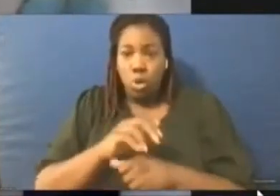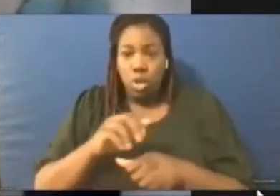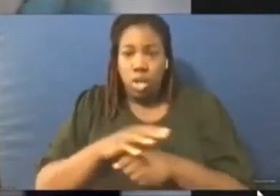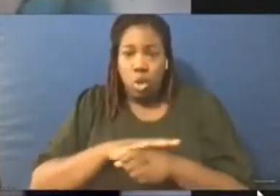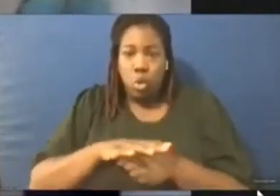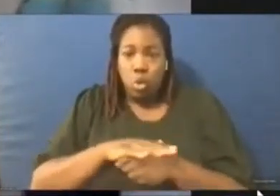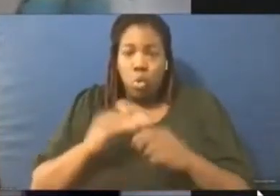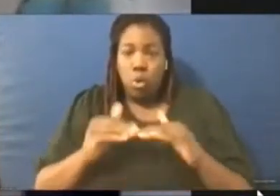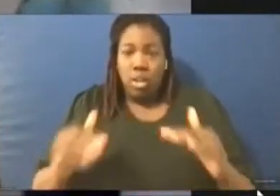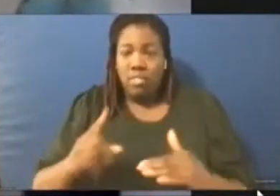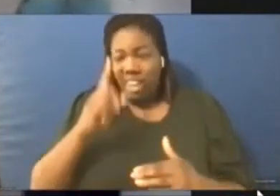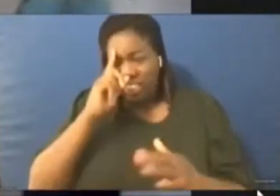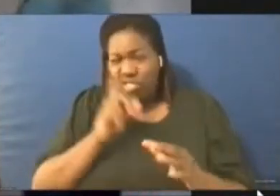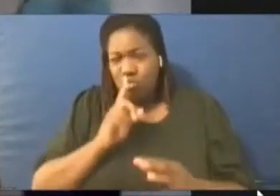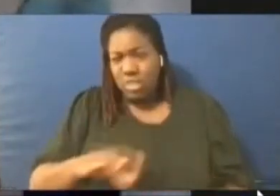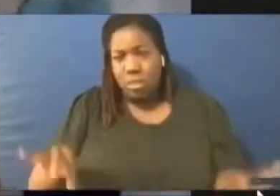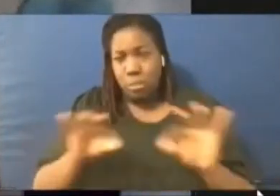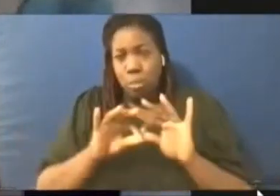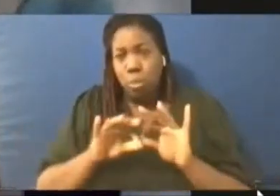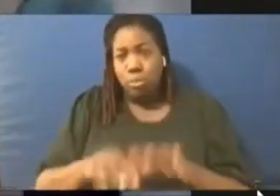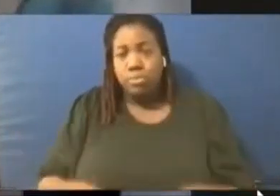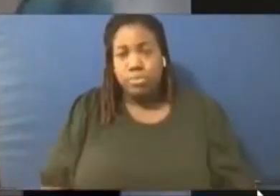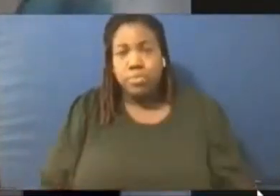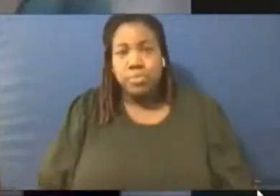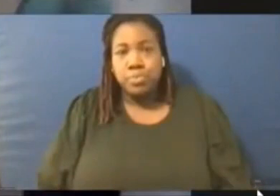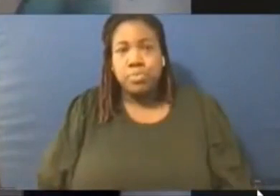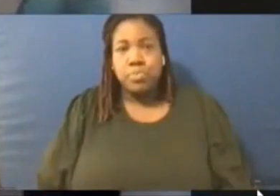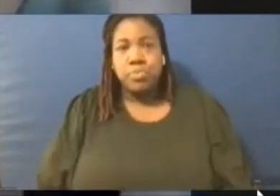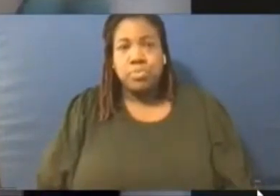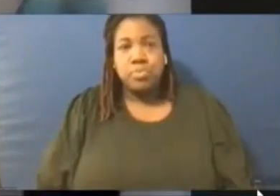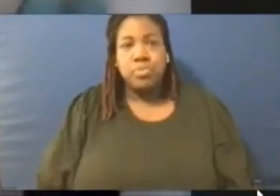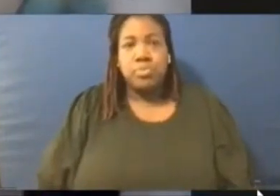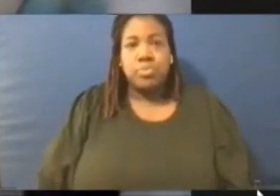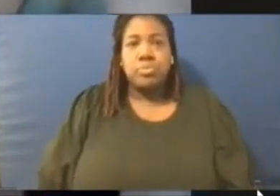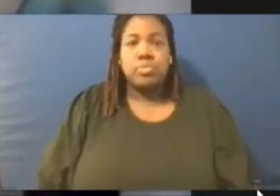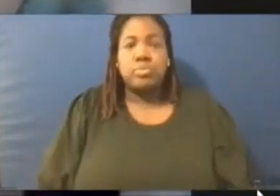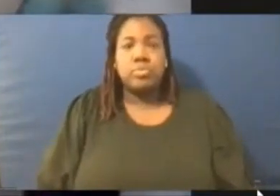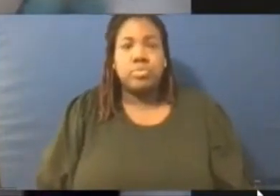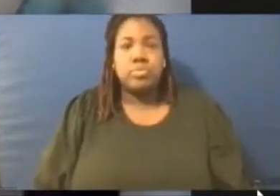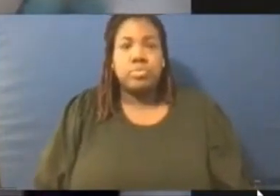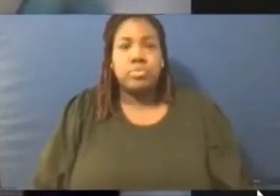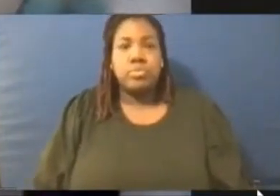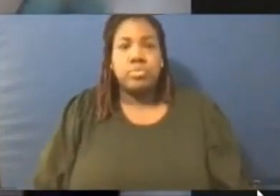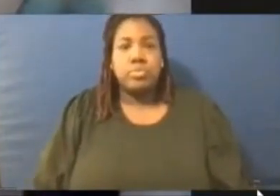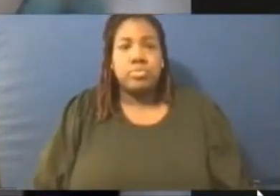important. Marcella Nunez-Smith: Thank you so much, Dr. Khaldun.